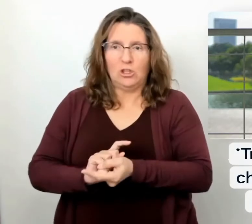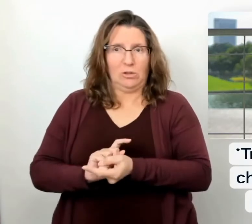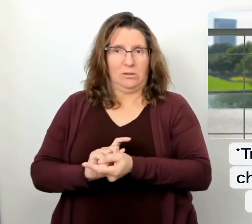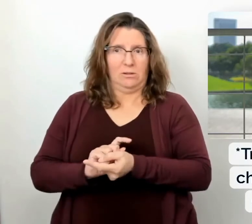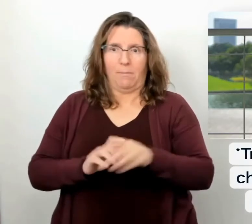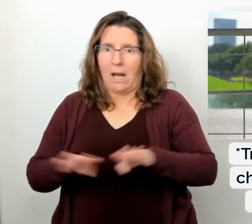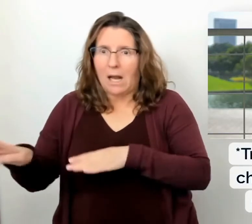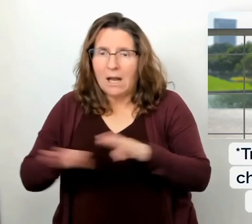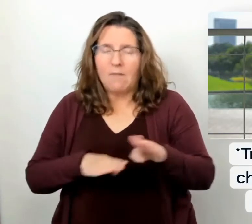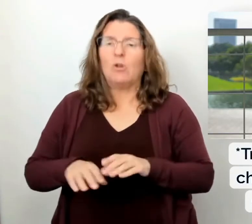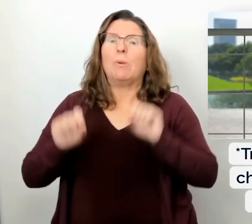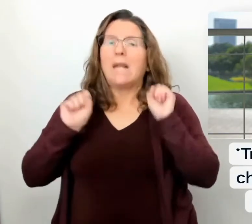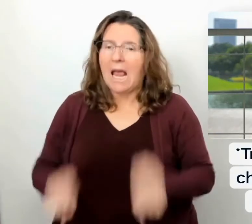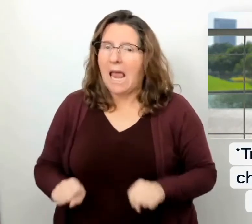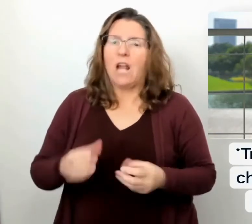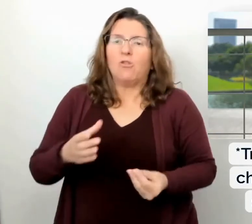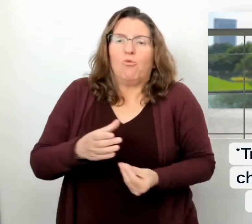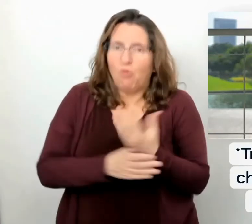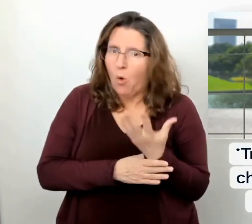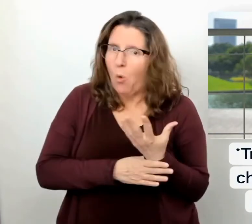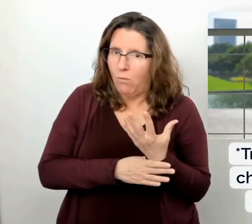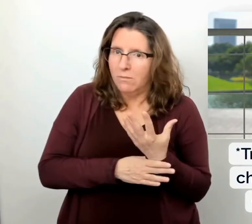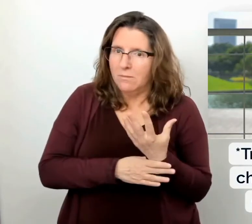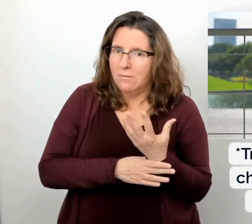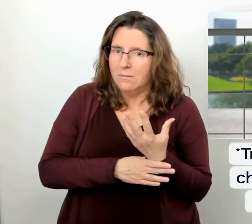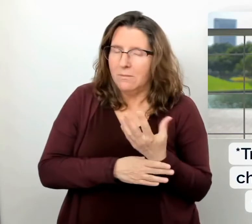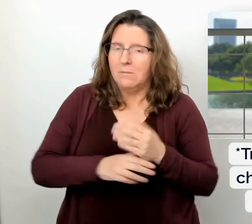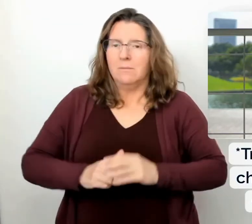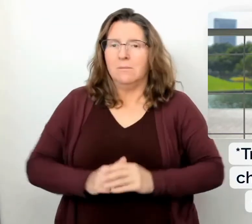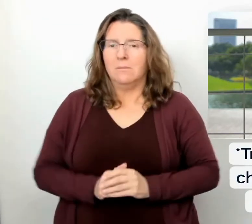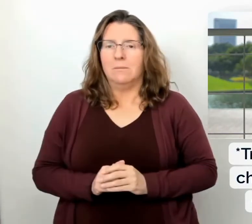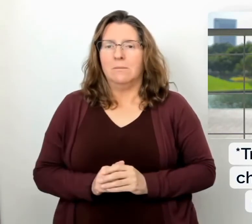and that everyone can grow!